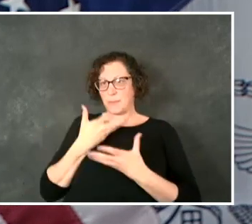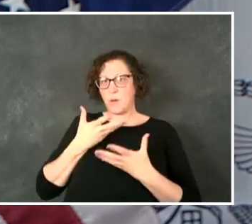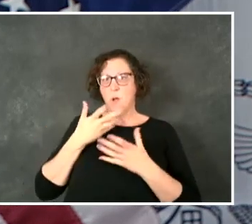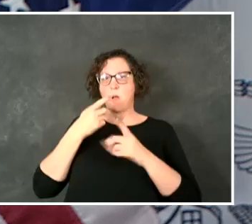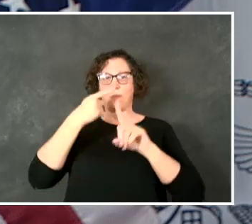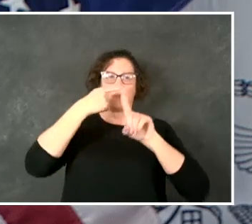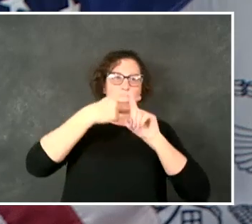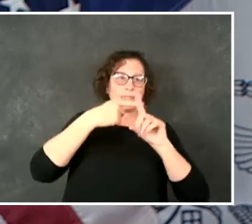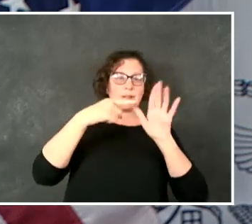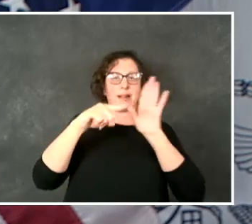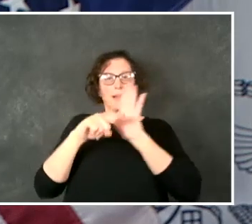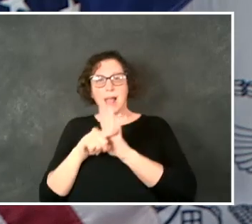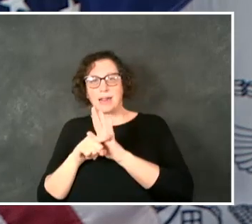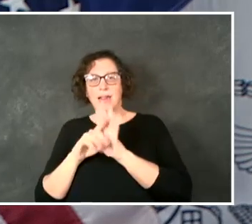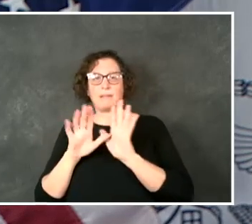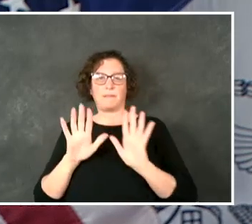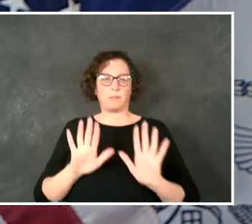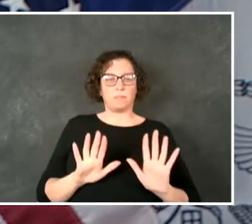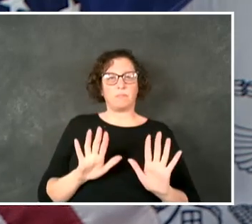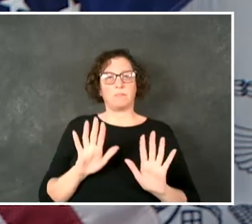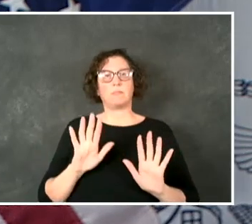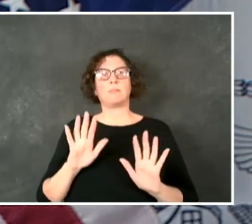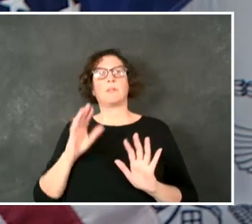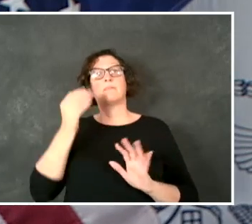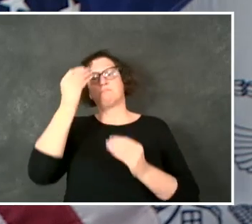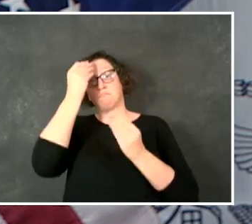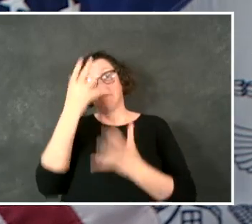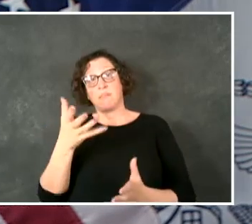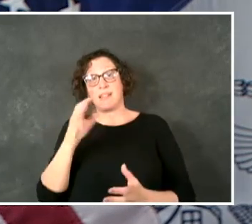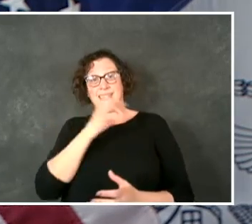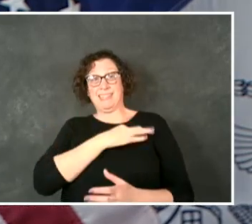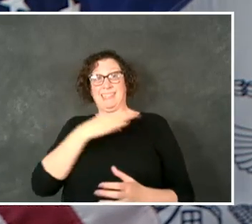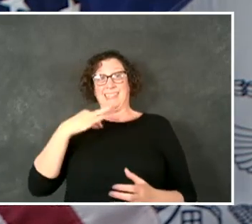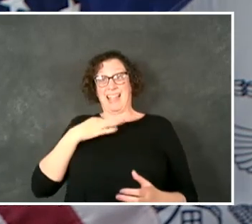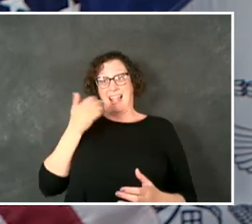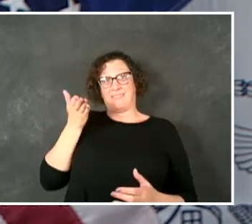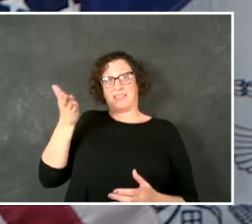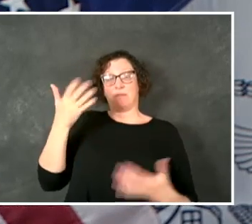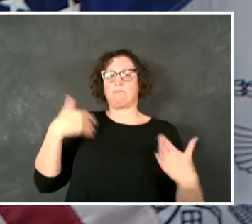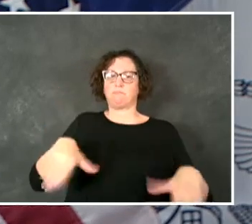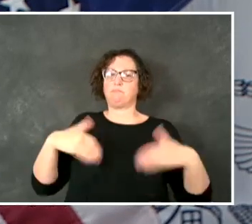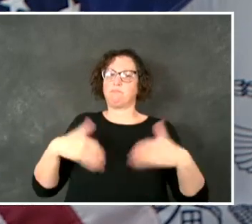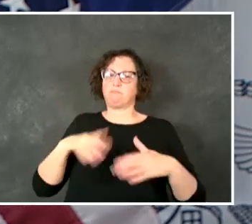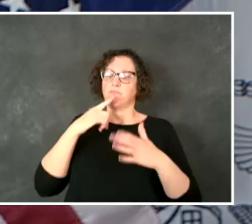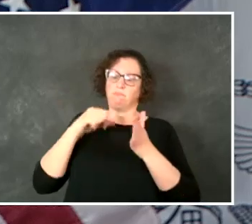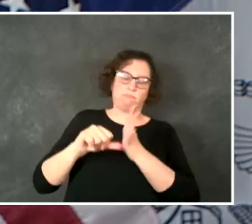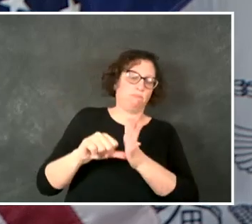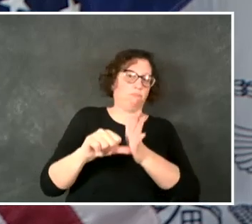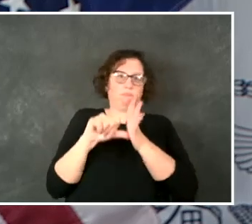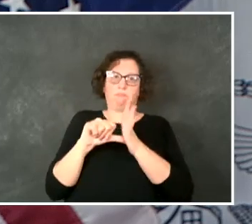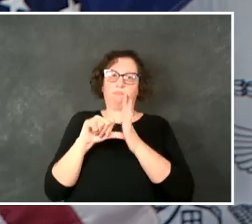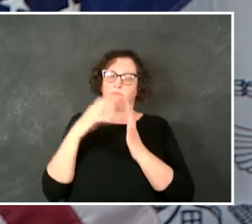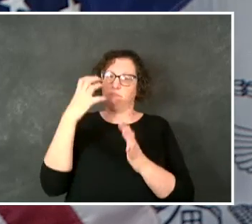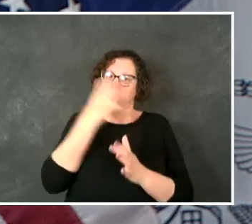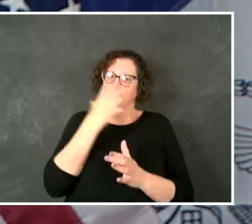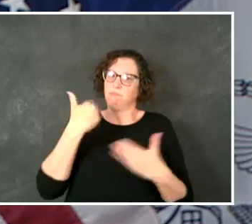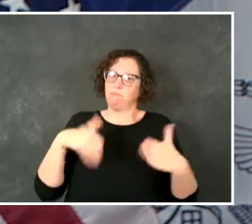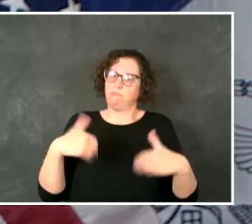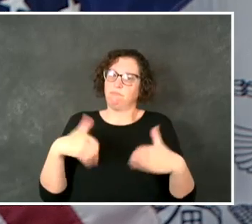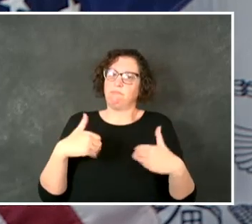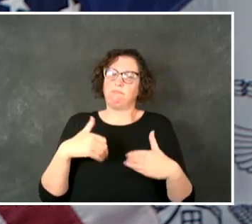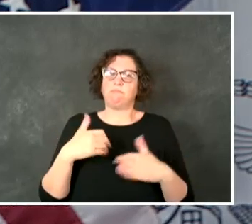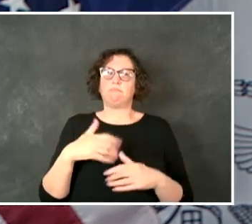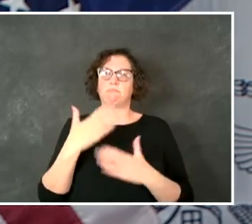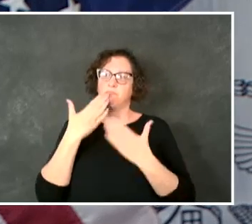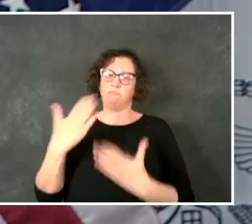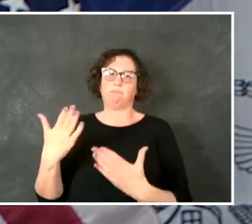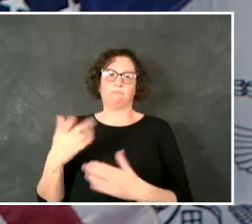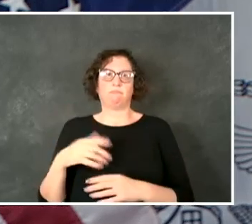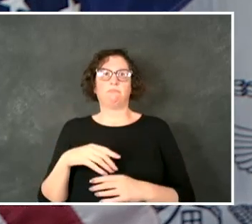GOING TO TELL